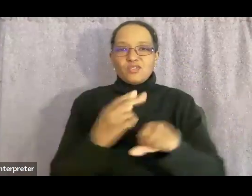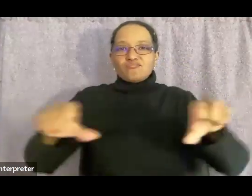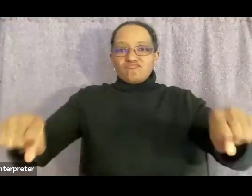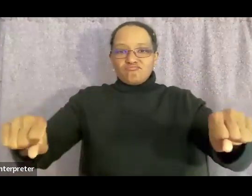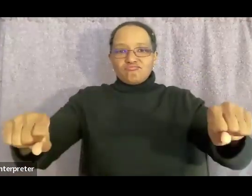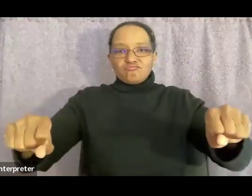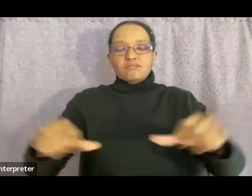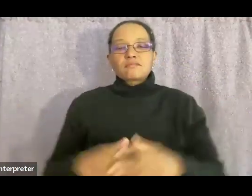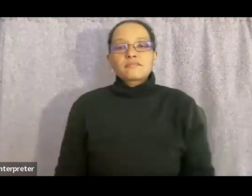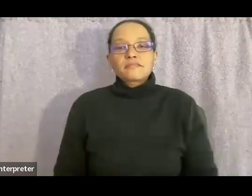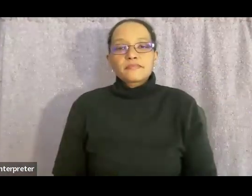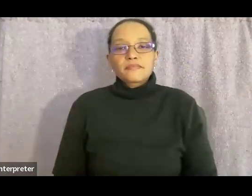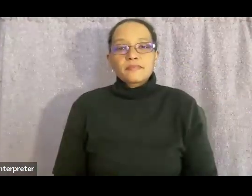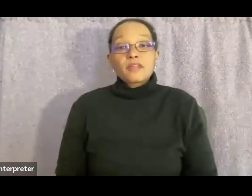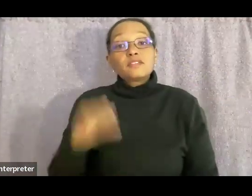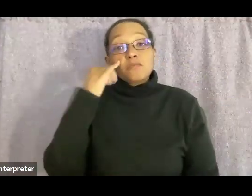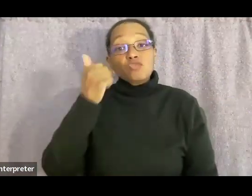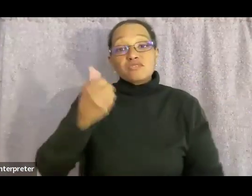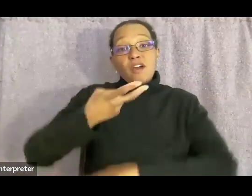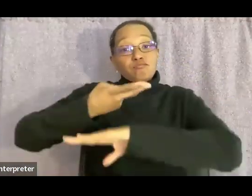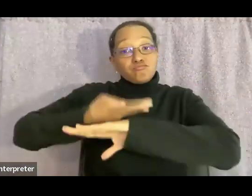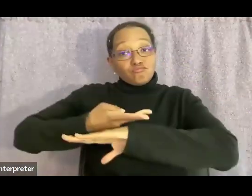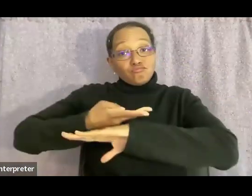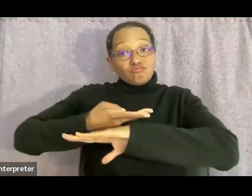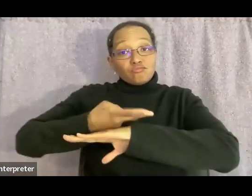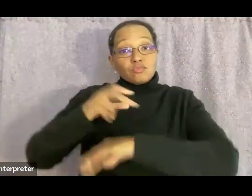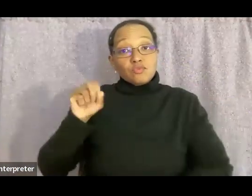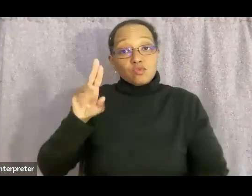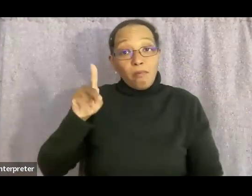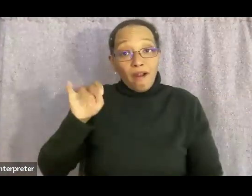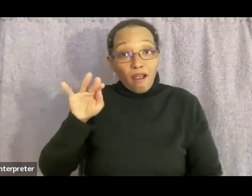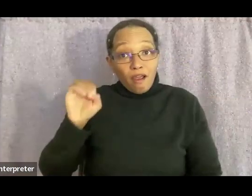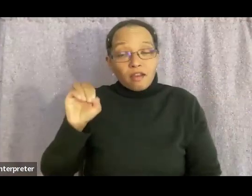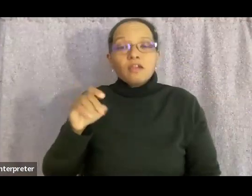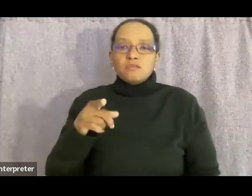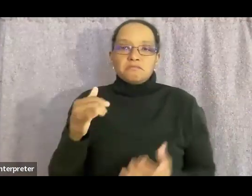If you are supine on your back, you still have the same options,